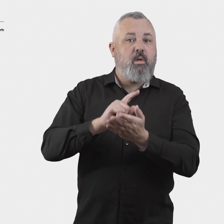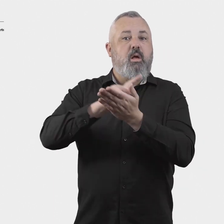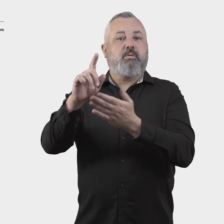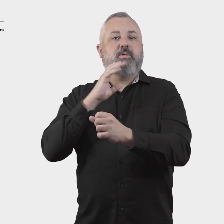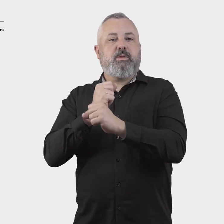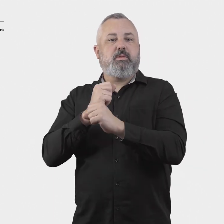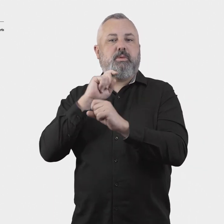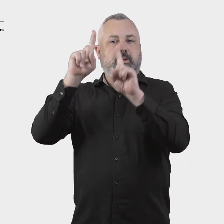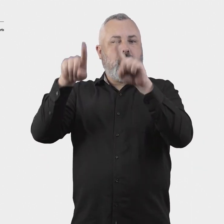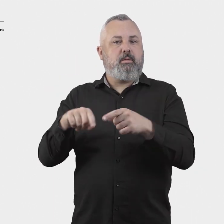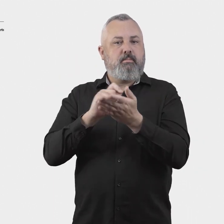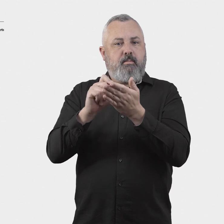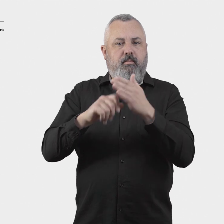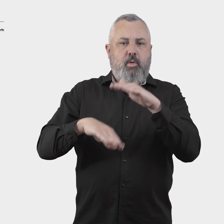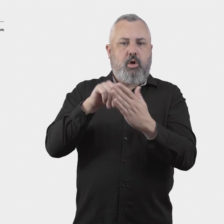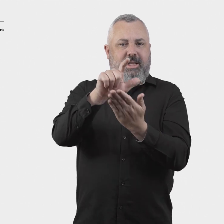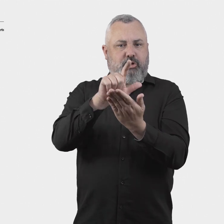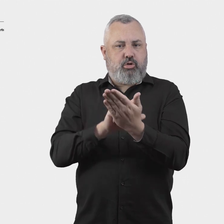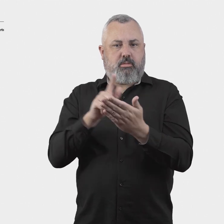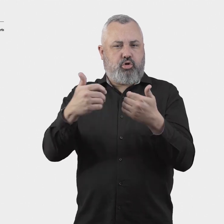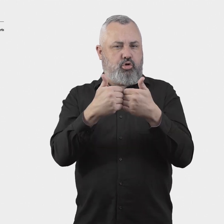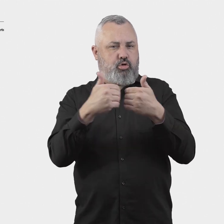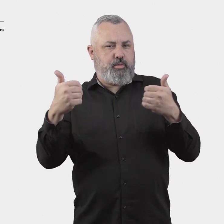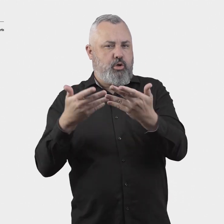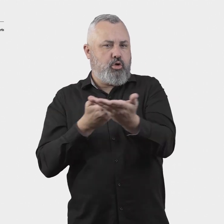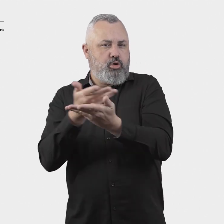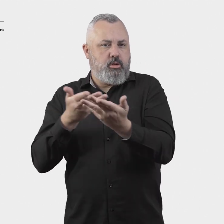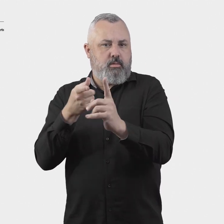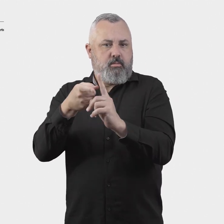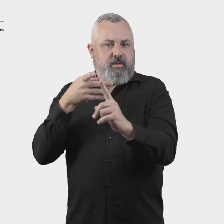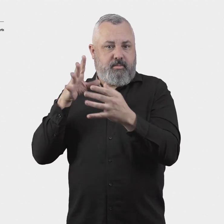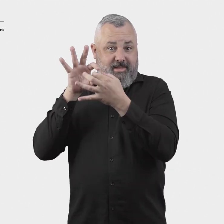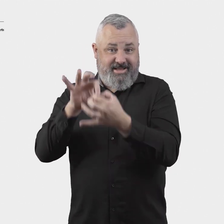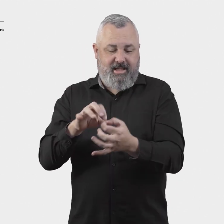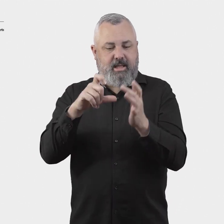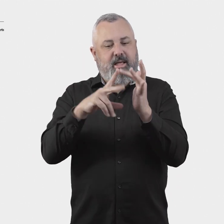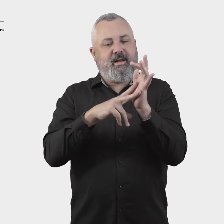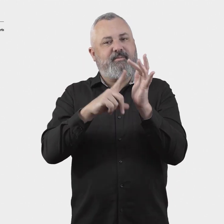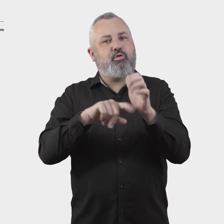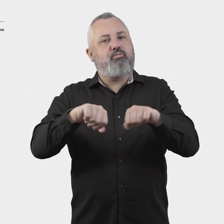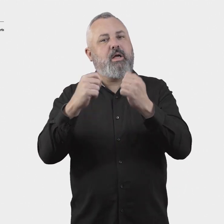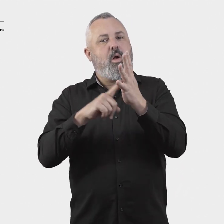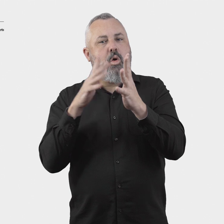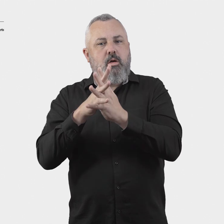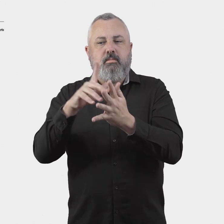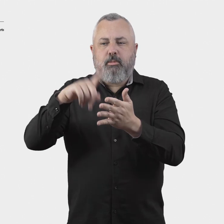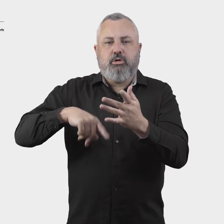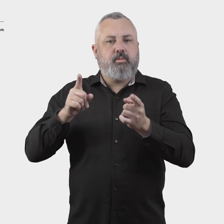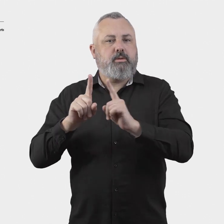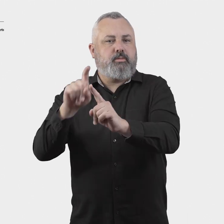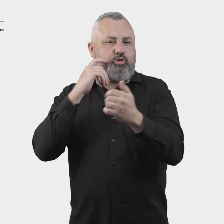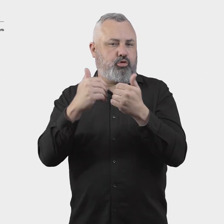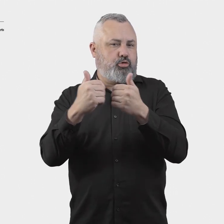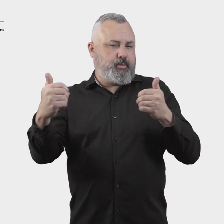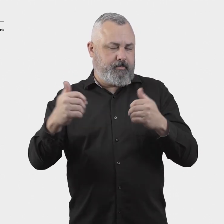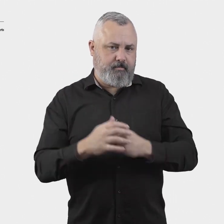The government will consult on the detail of civil offence provisions as part of the legislative drafting process.